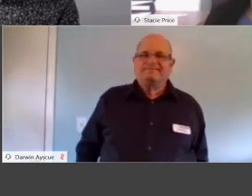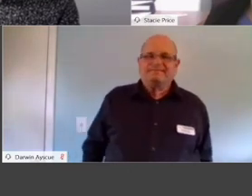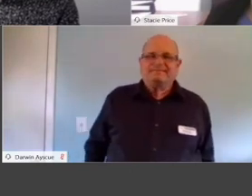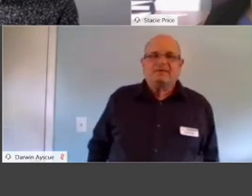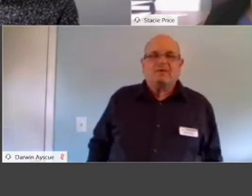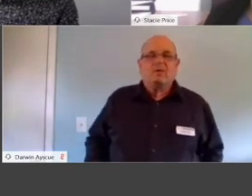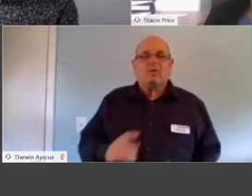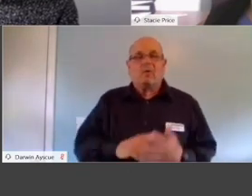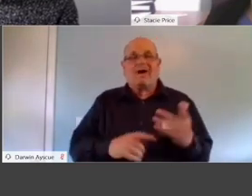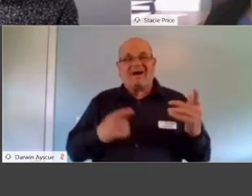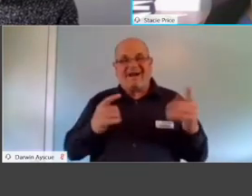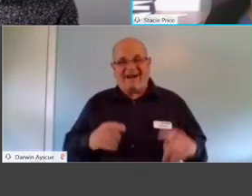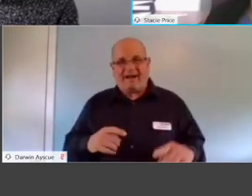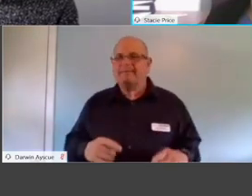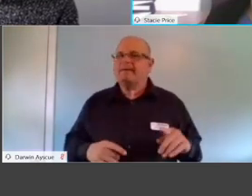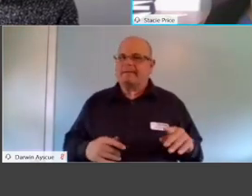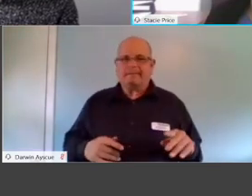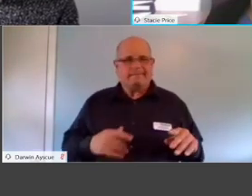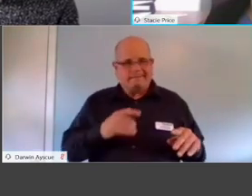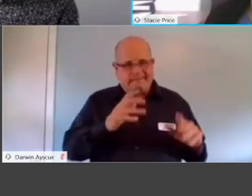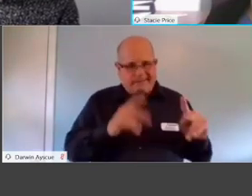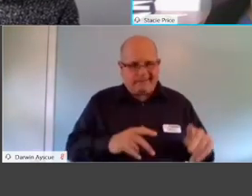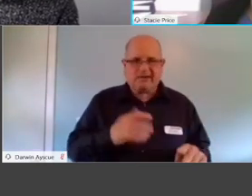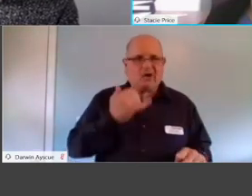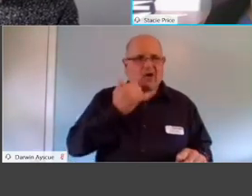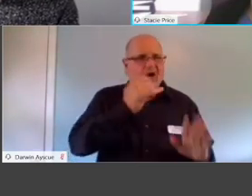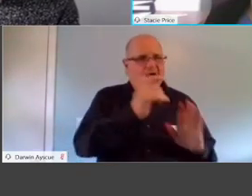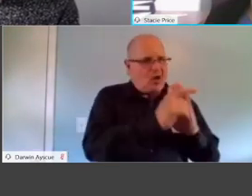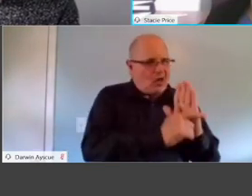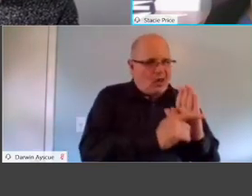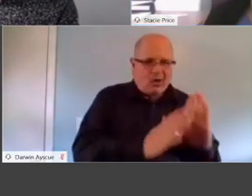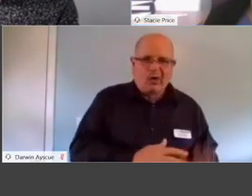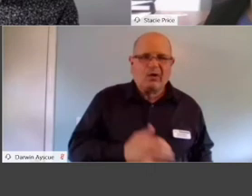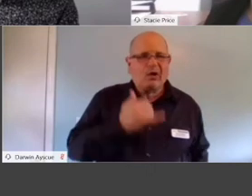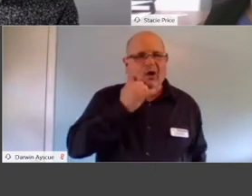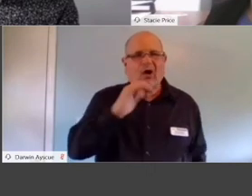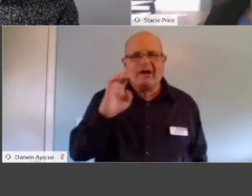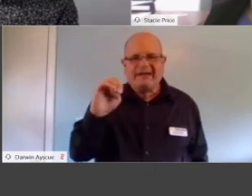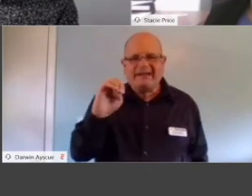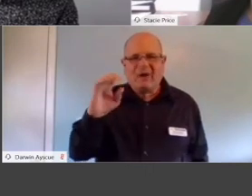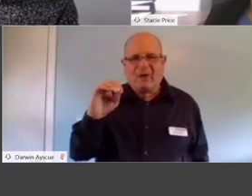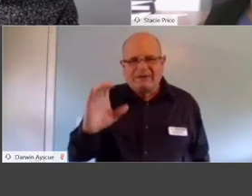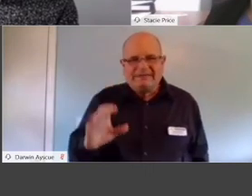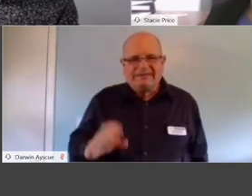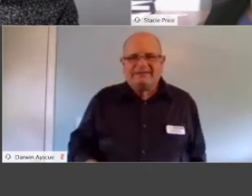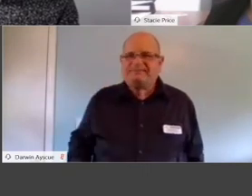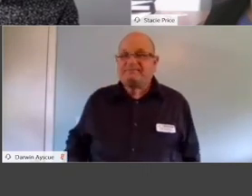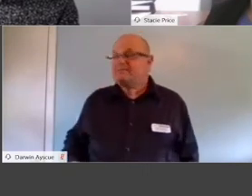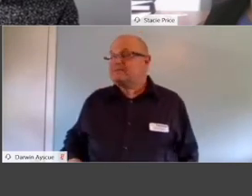they will call their own lawyer and then they will call the EEOC, they won't go away so